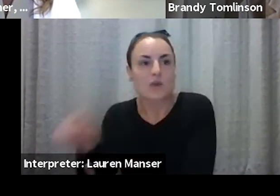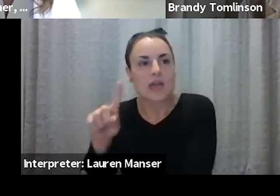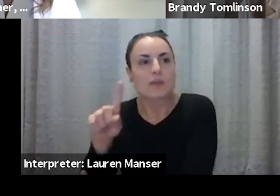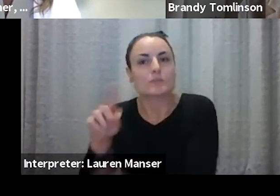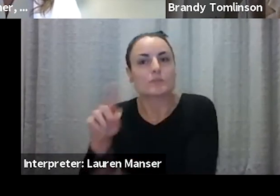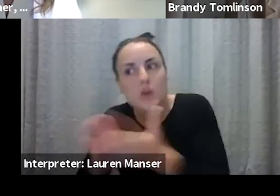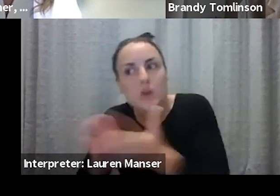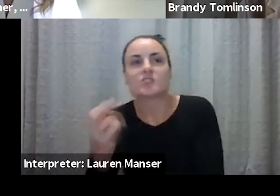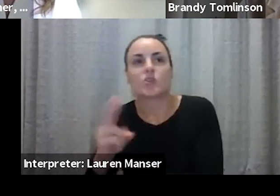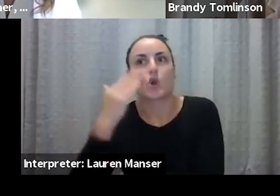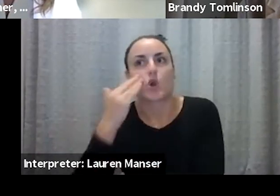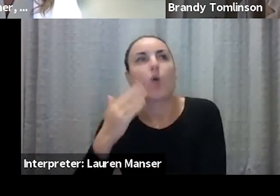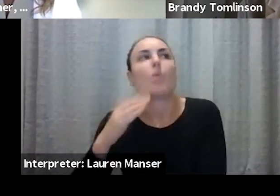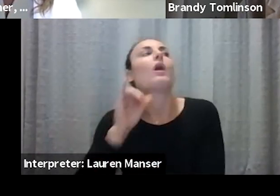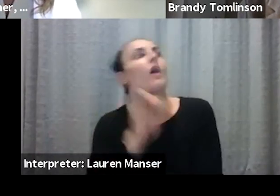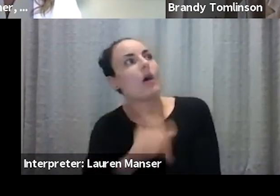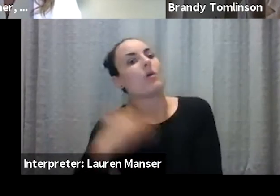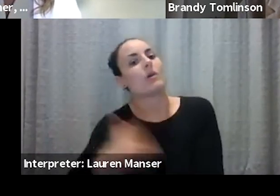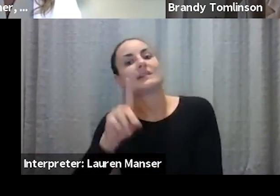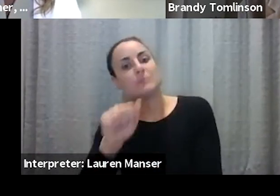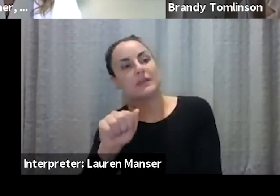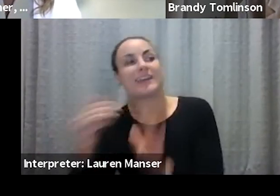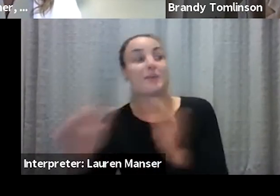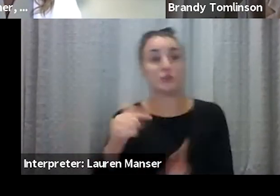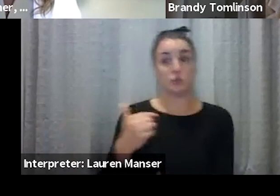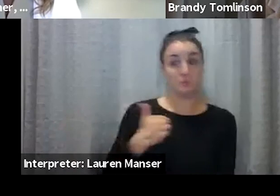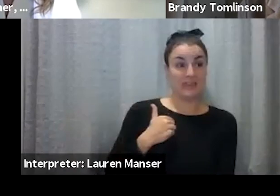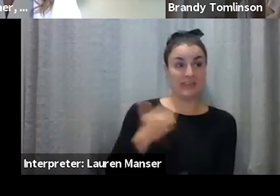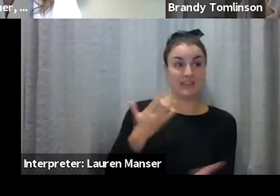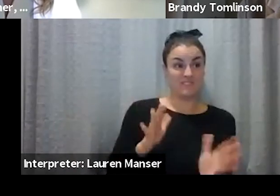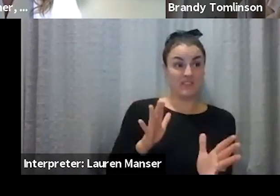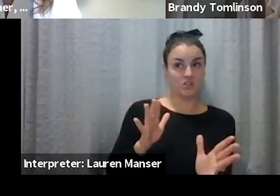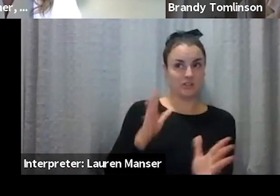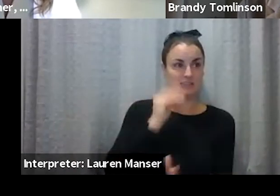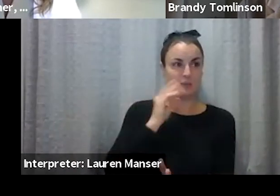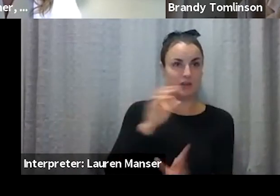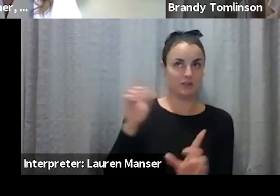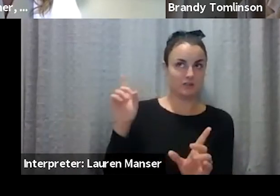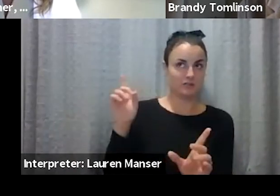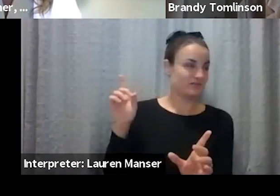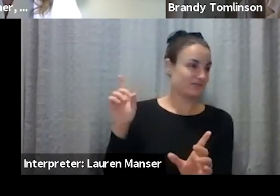this is what I need, this is how you can accommodate that, and that conversation is over.